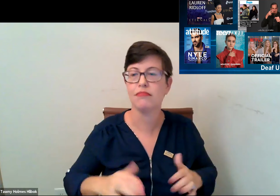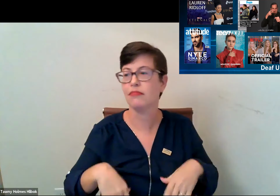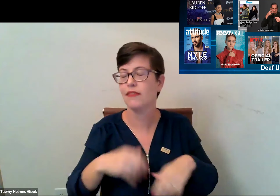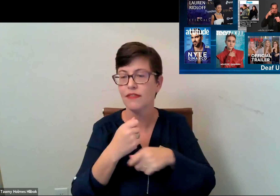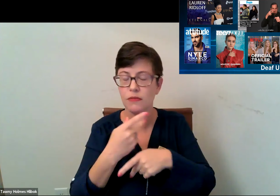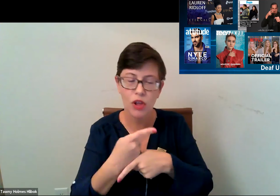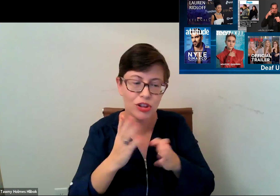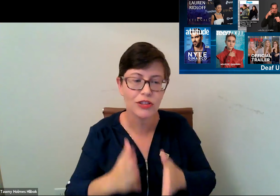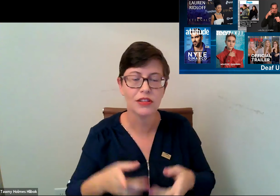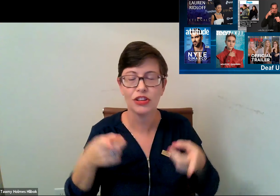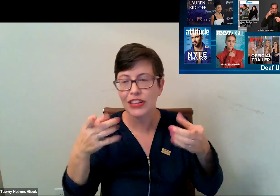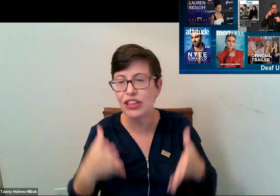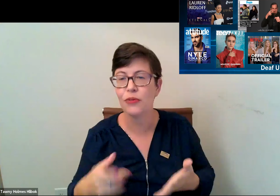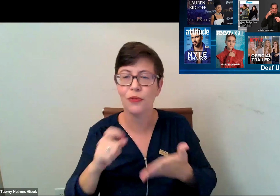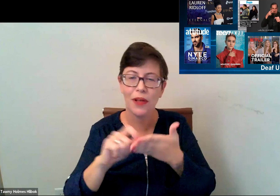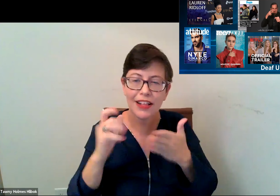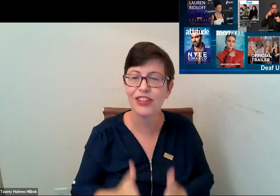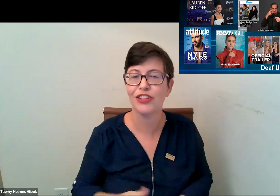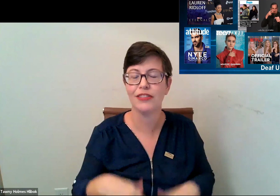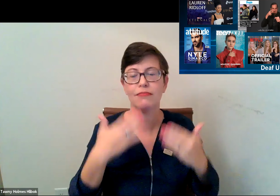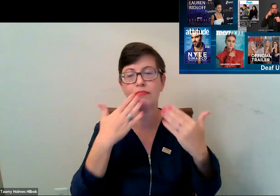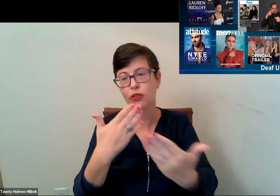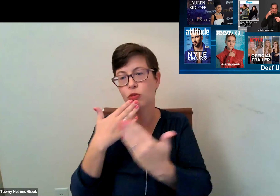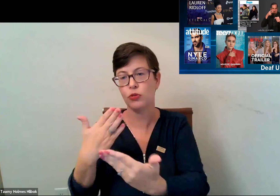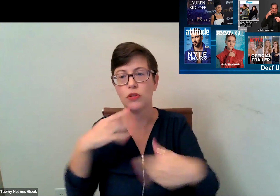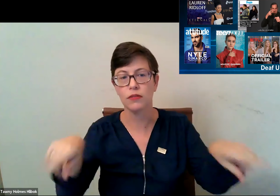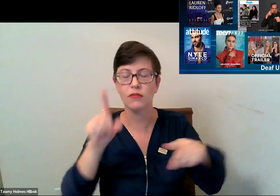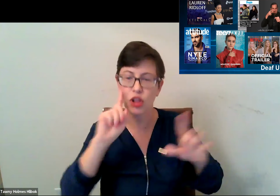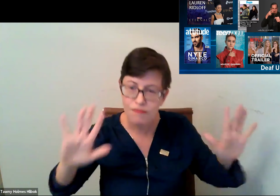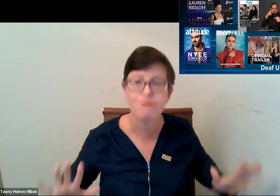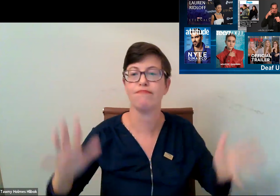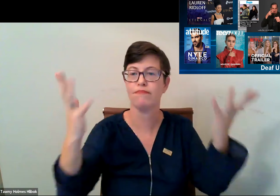We see a lot more def performers def producers directors writers and it's